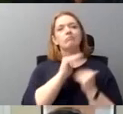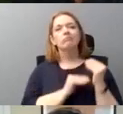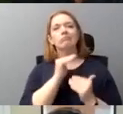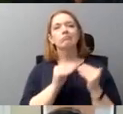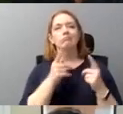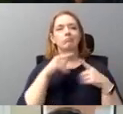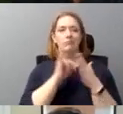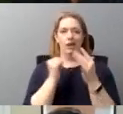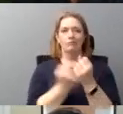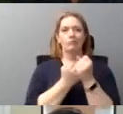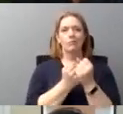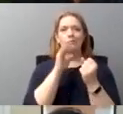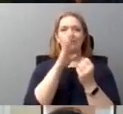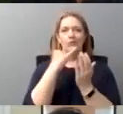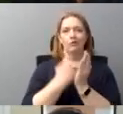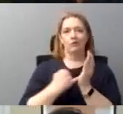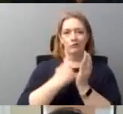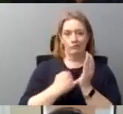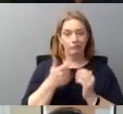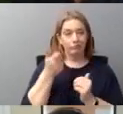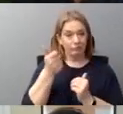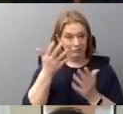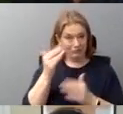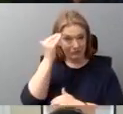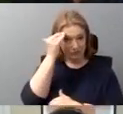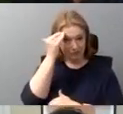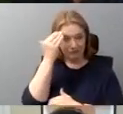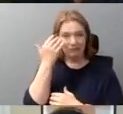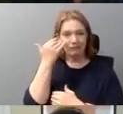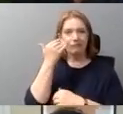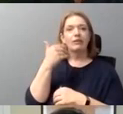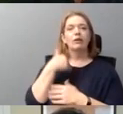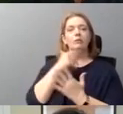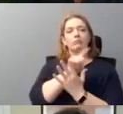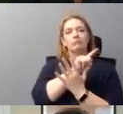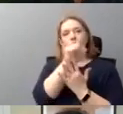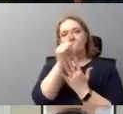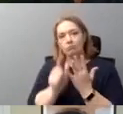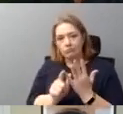As you know or you might know tonight's tour is a part of a series of tours exploring different